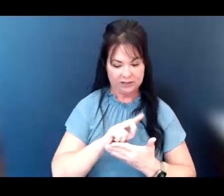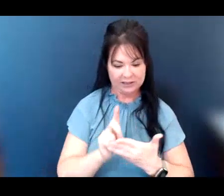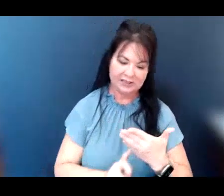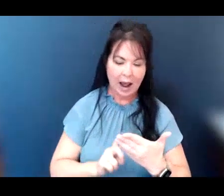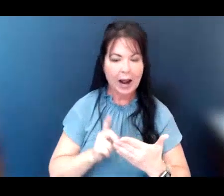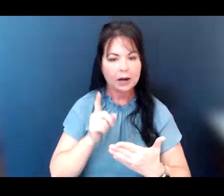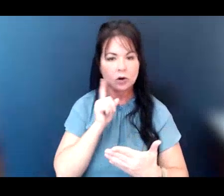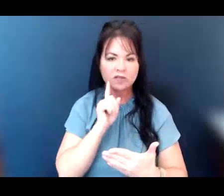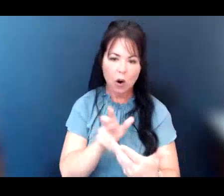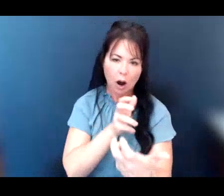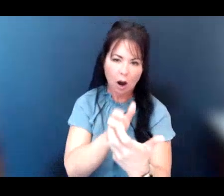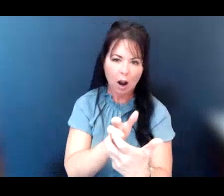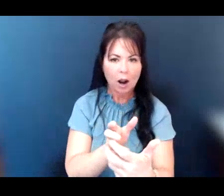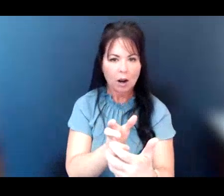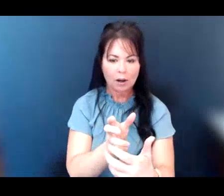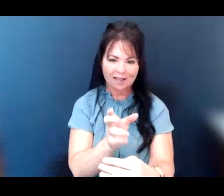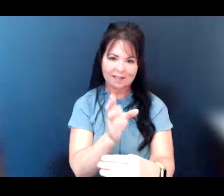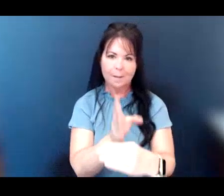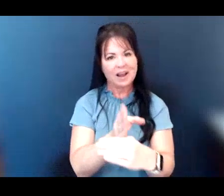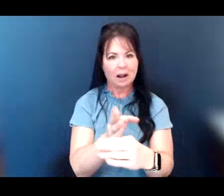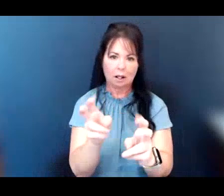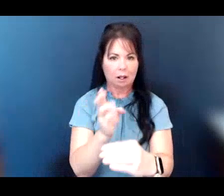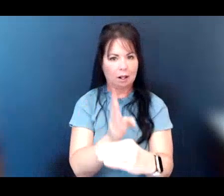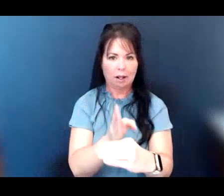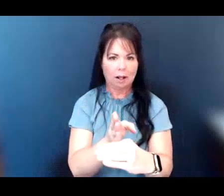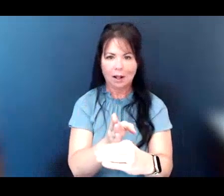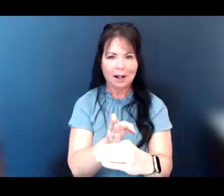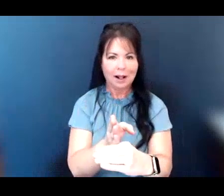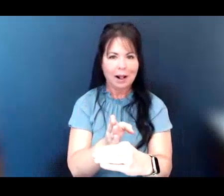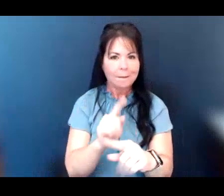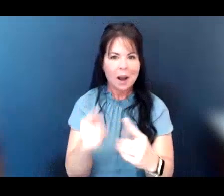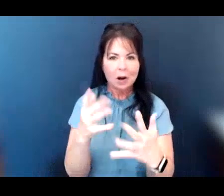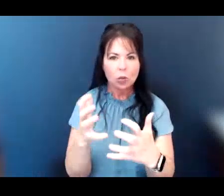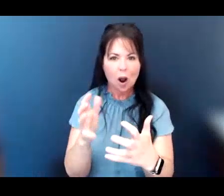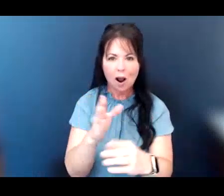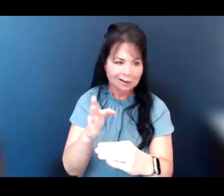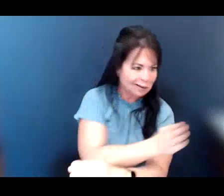But we really want to think about those people on the side or those edge cases as well. So what are the extremes that people might be dealing with when they're trying